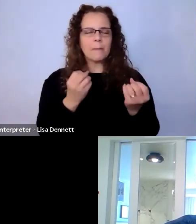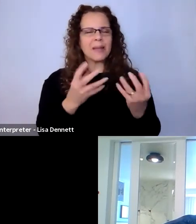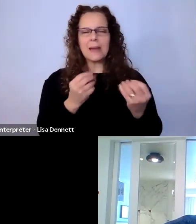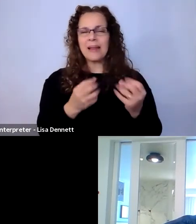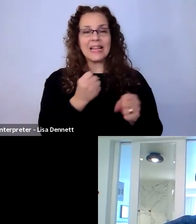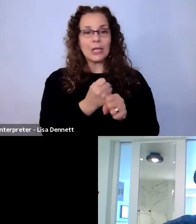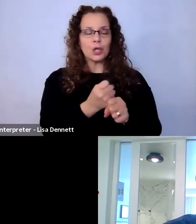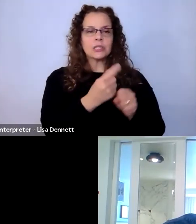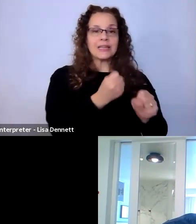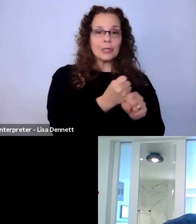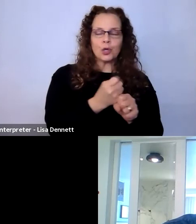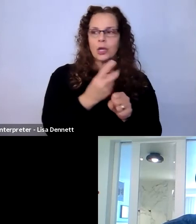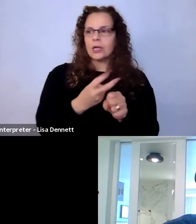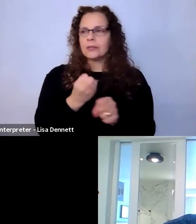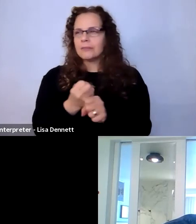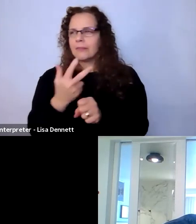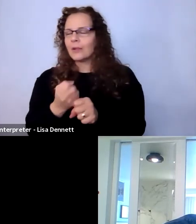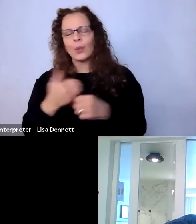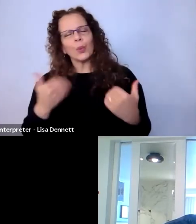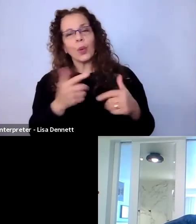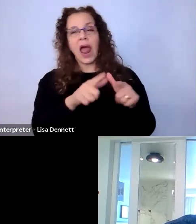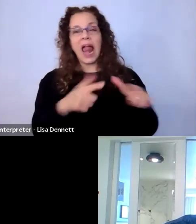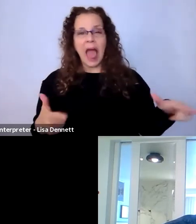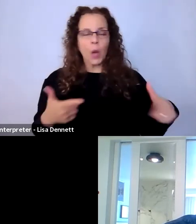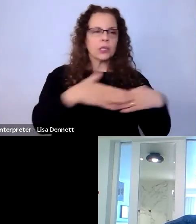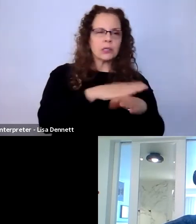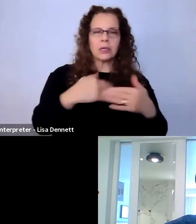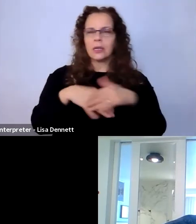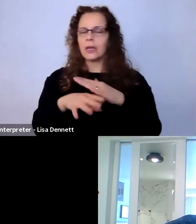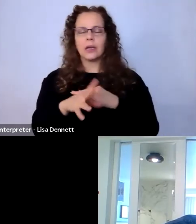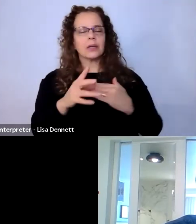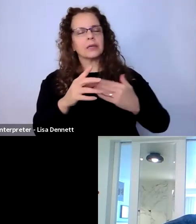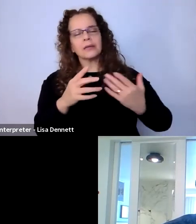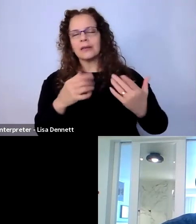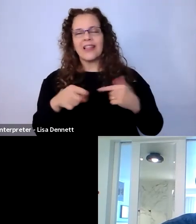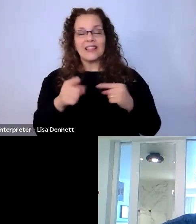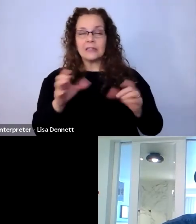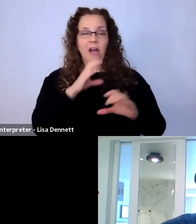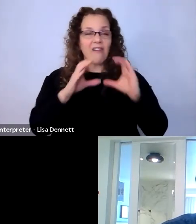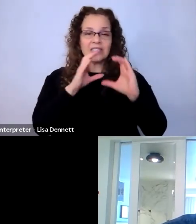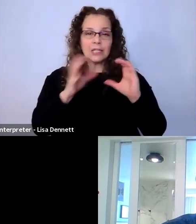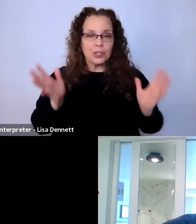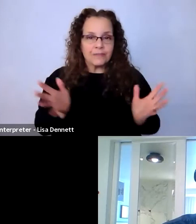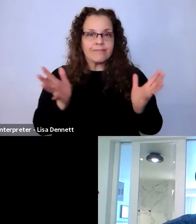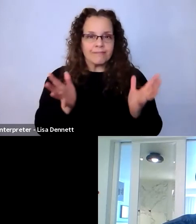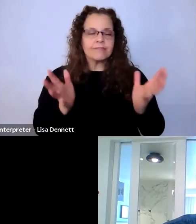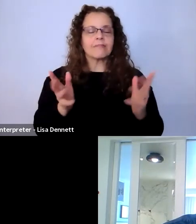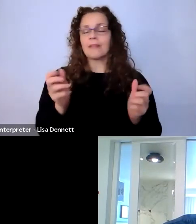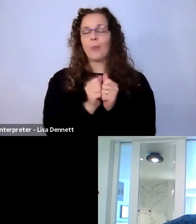language you know moving this conversational line it's to me I. i'm with you man like I can't believe it.